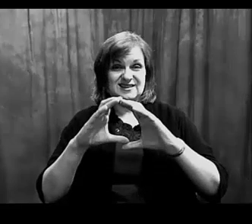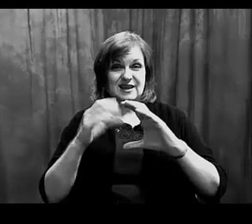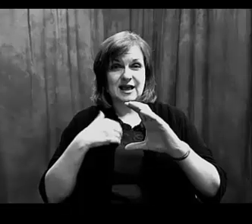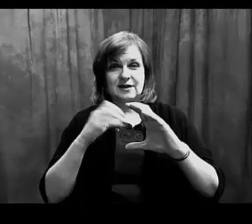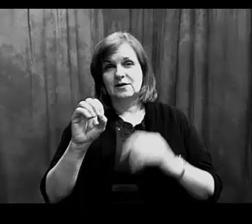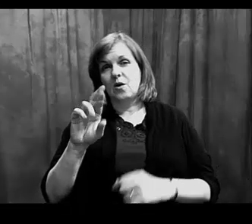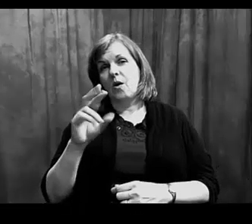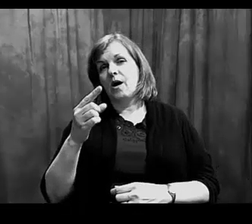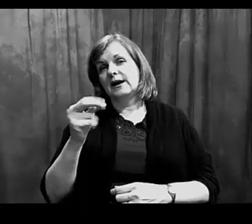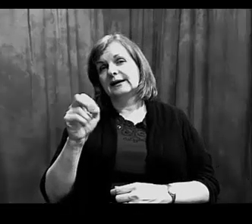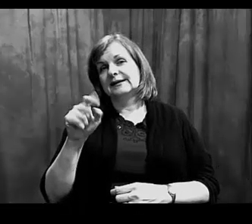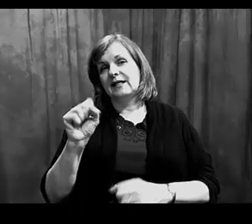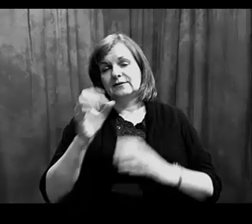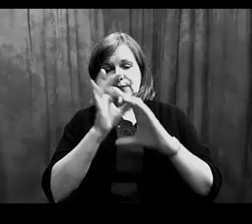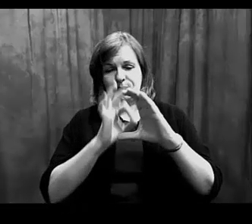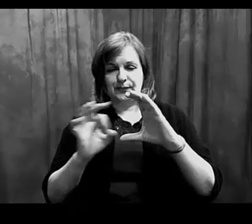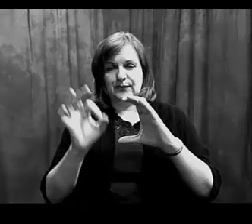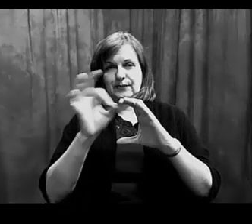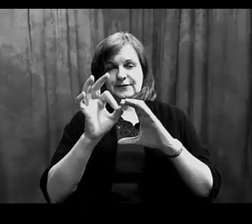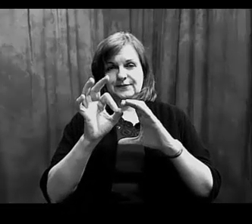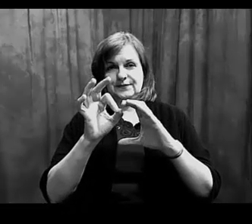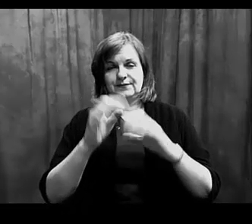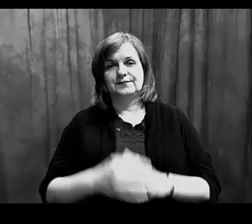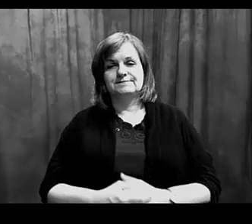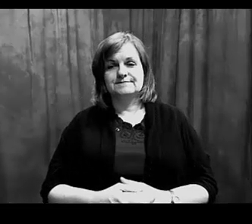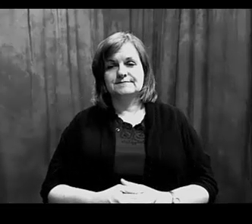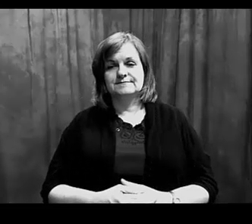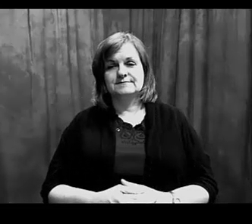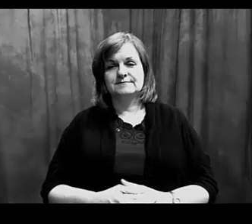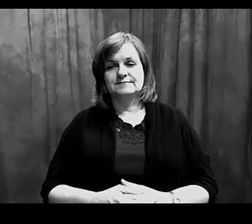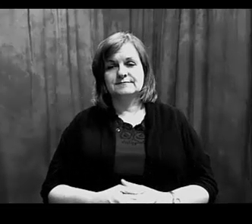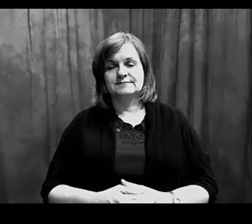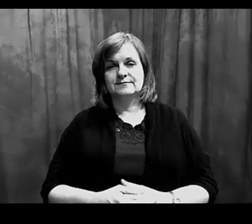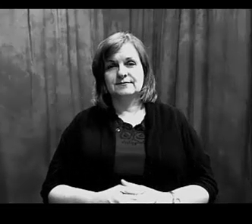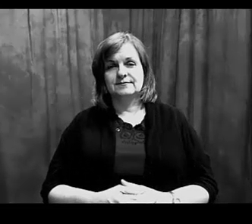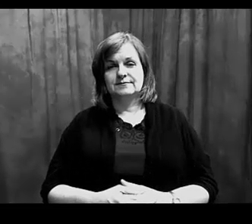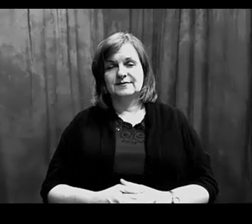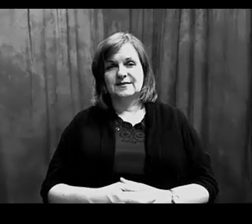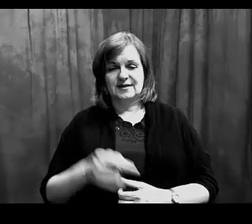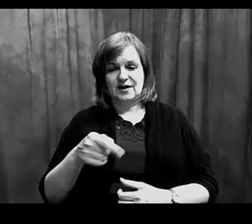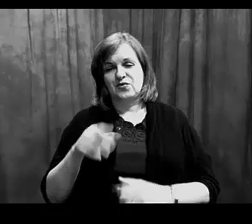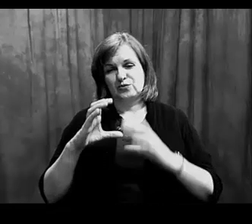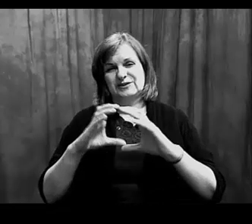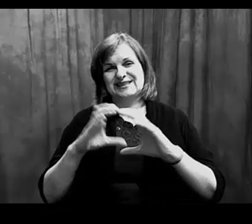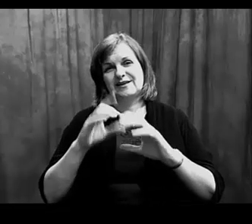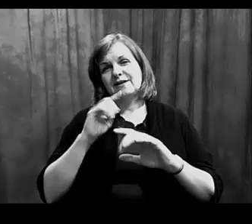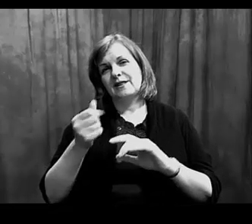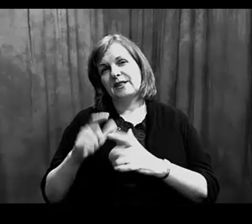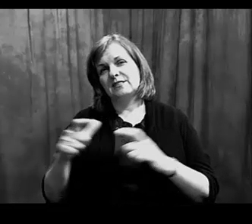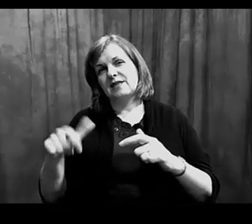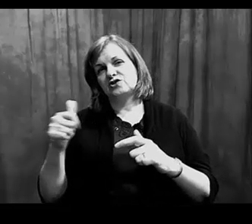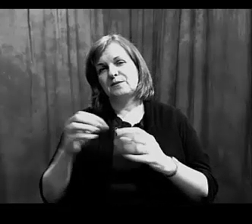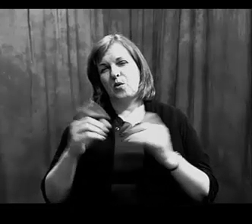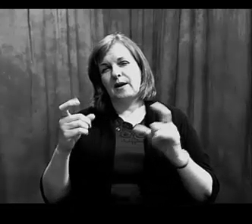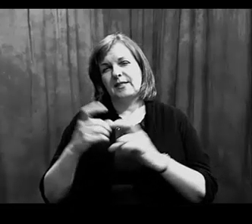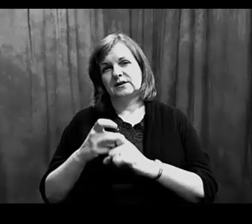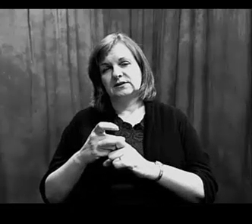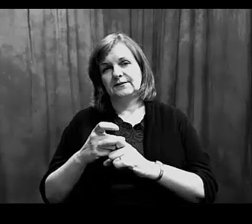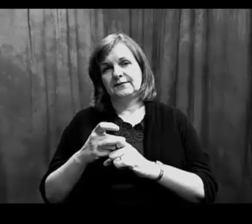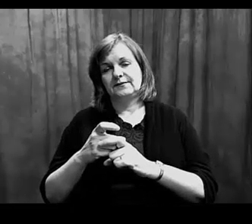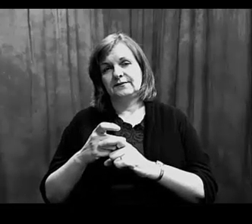now they're going to be very similar to bacteria but because of their likeness for these extreme environments will also find some